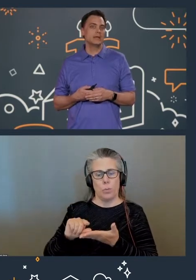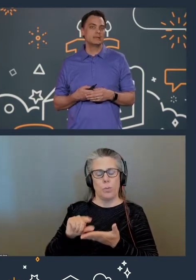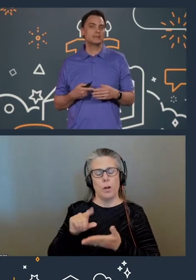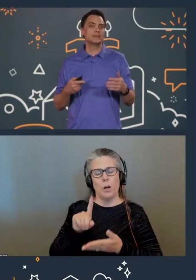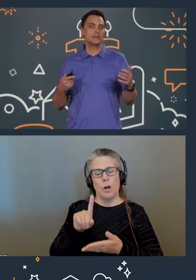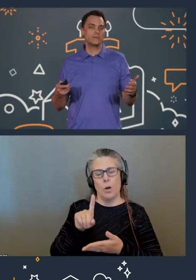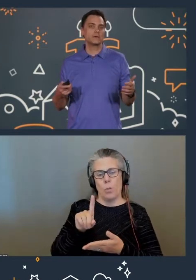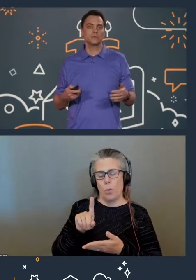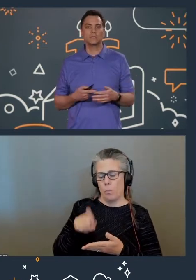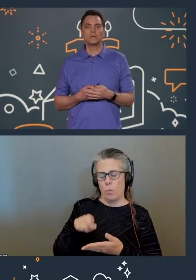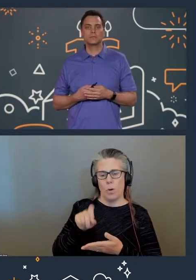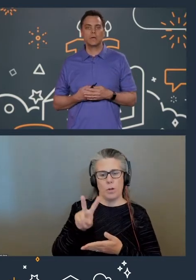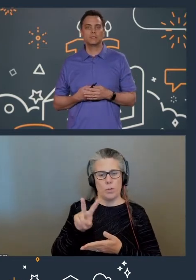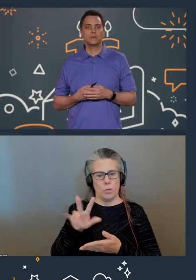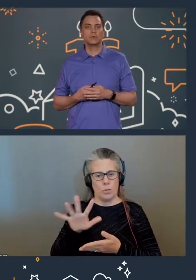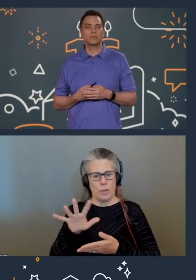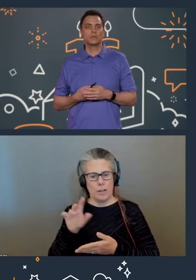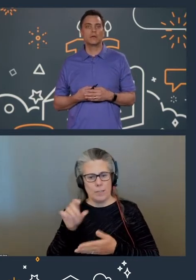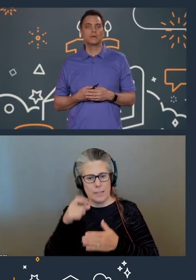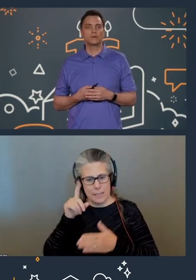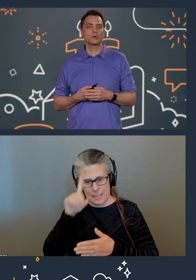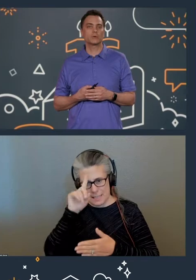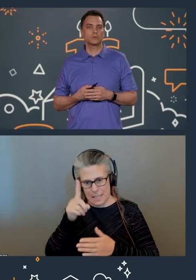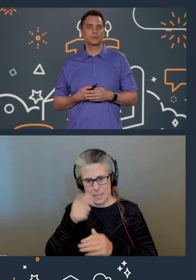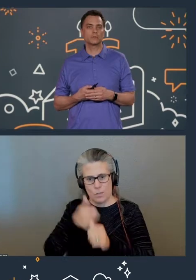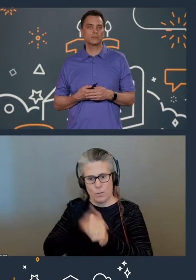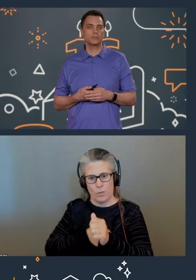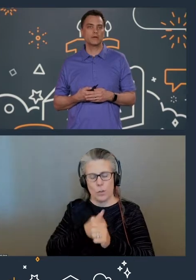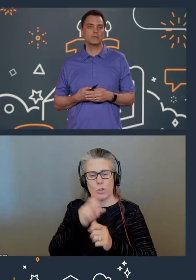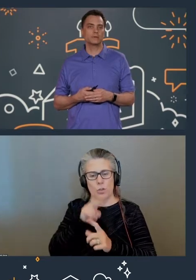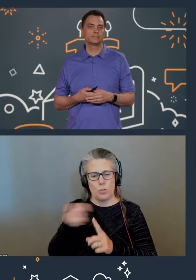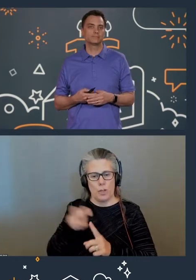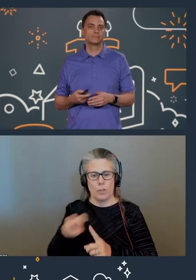it's significantly cheaper than a lot of other commercial solutions out there.